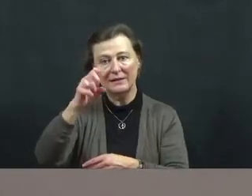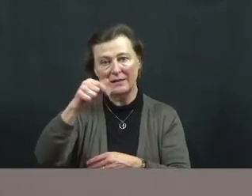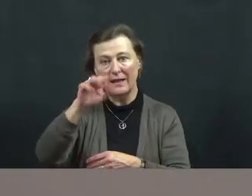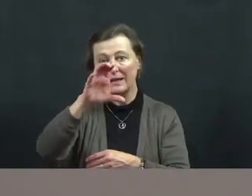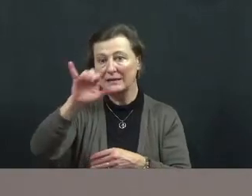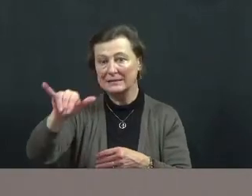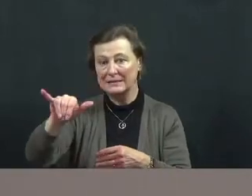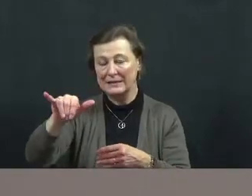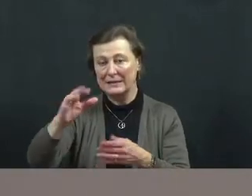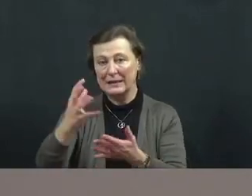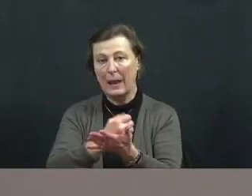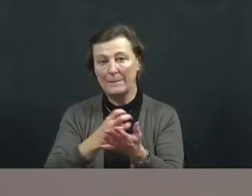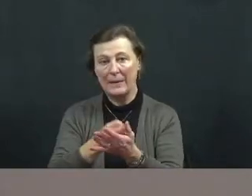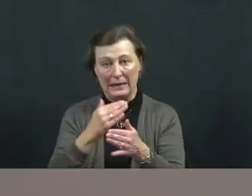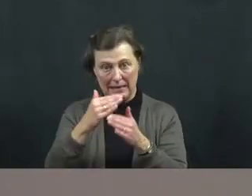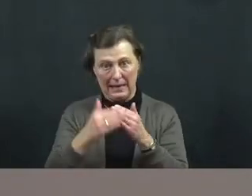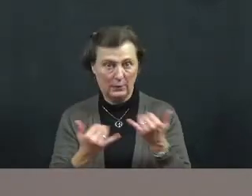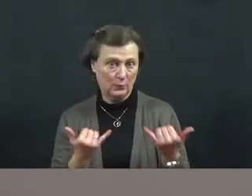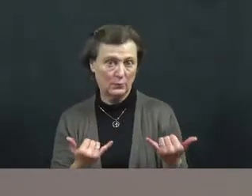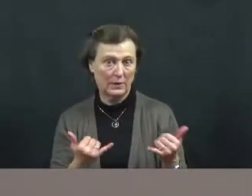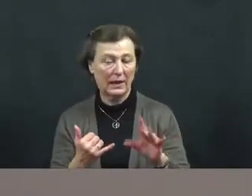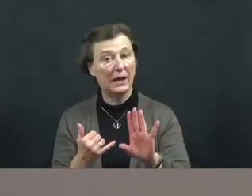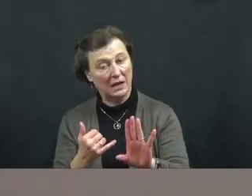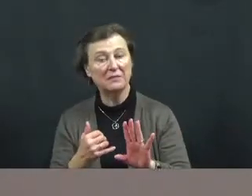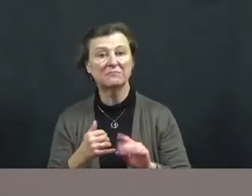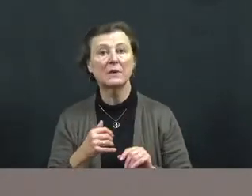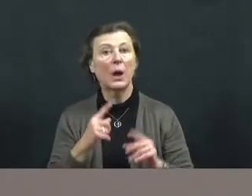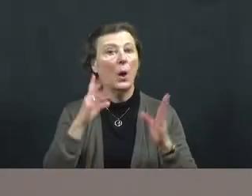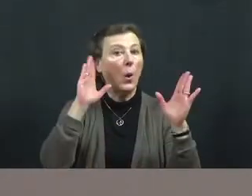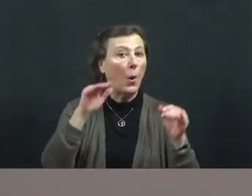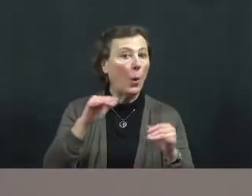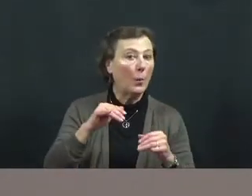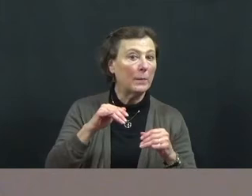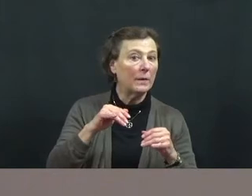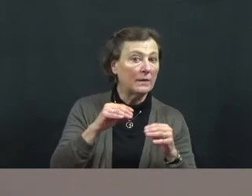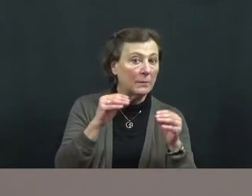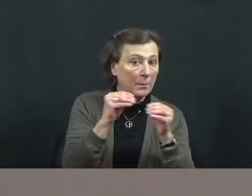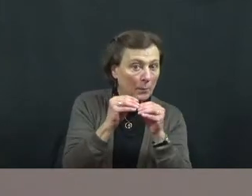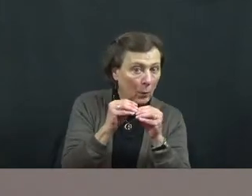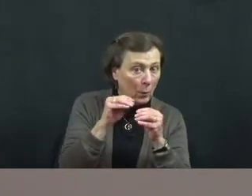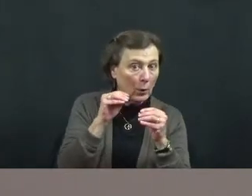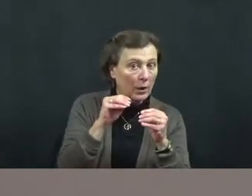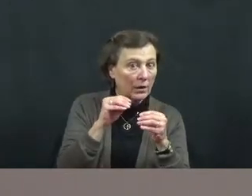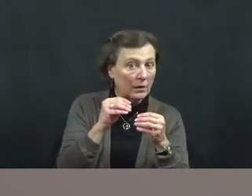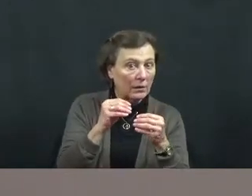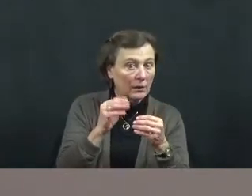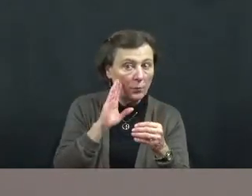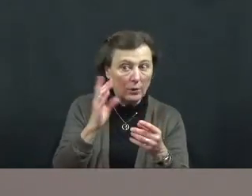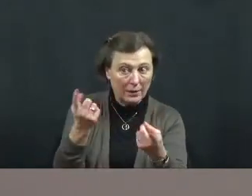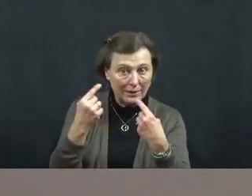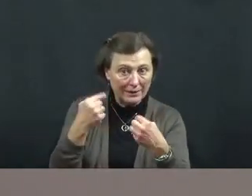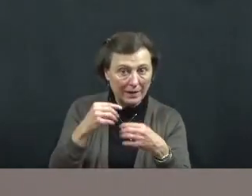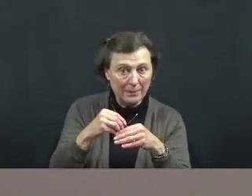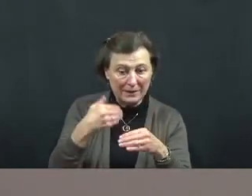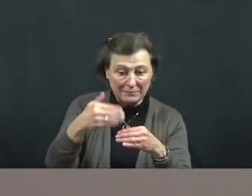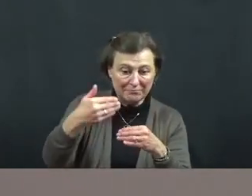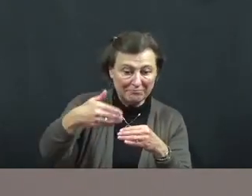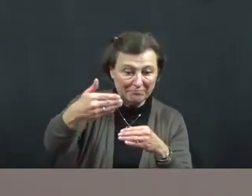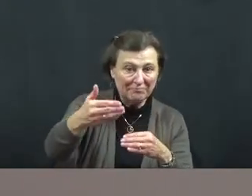I hope that there are still a few more results to get to me in the next few days.